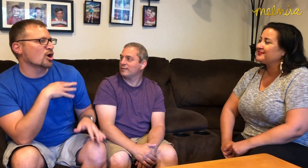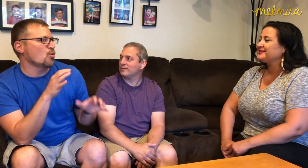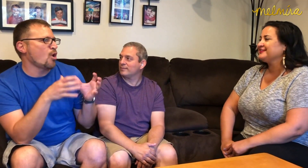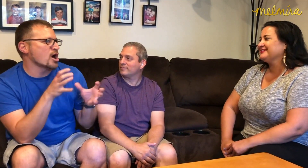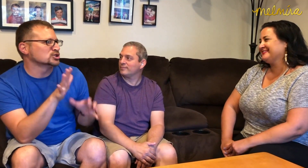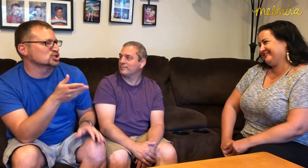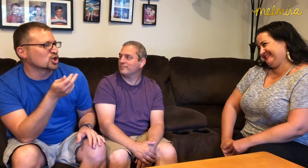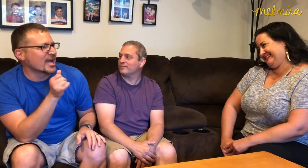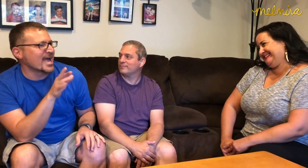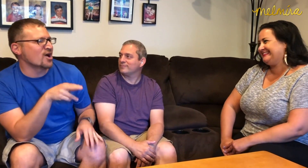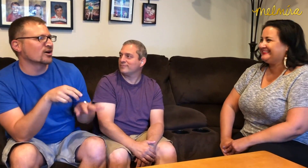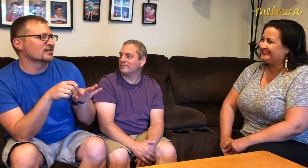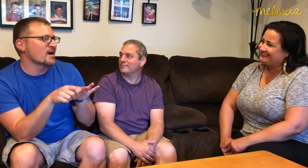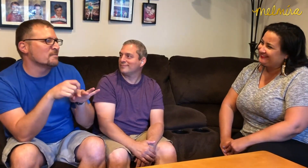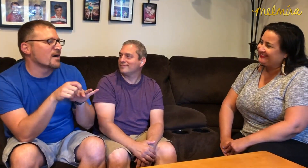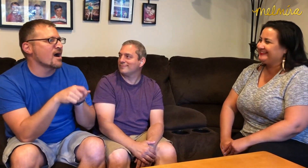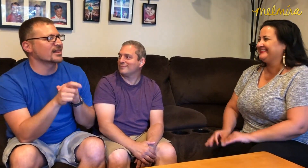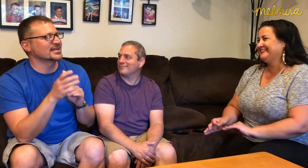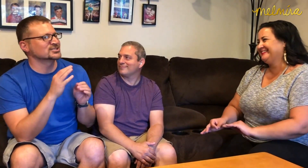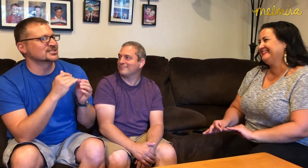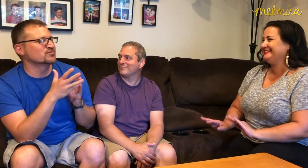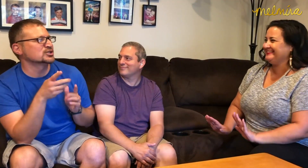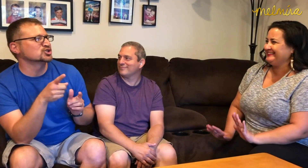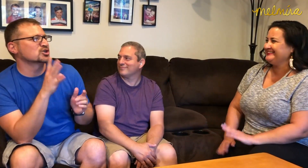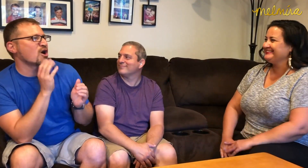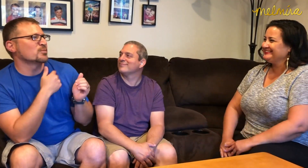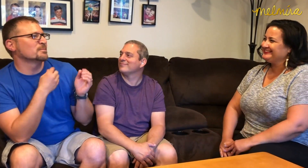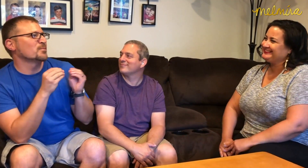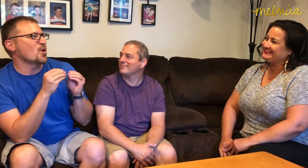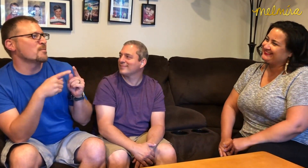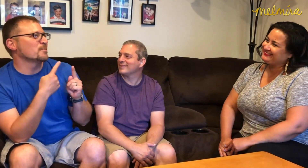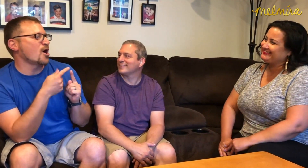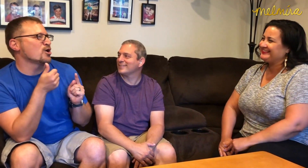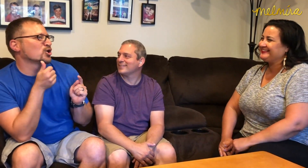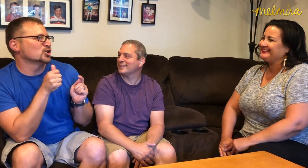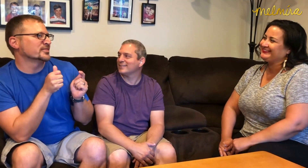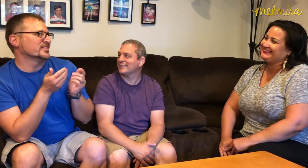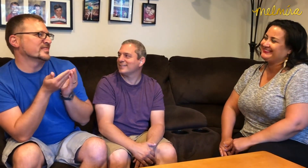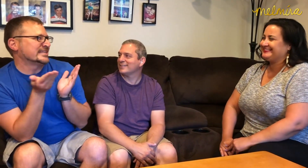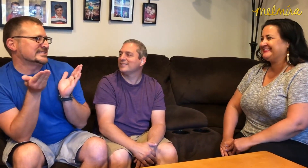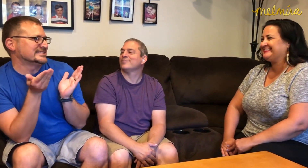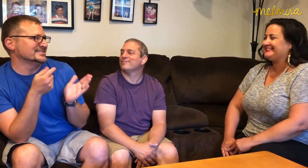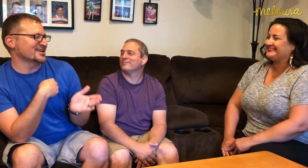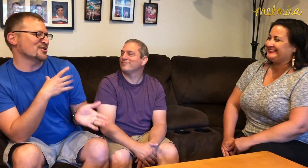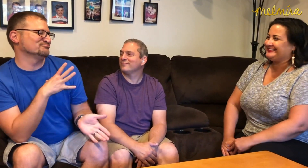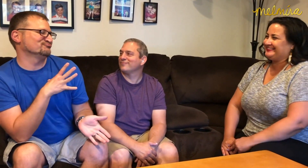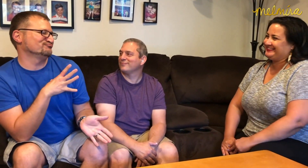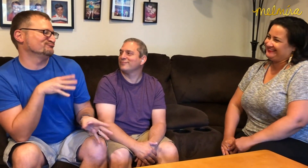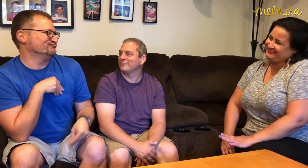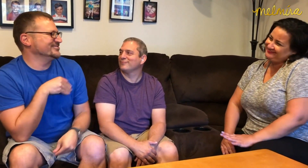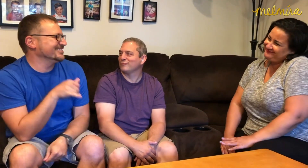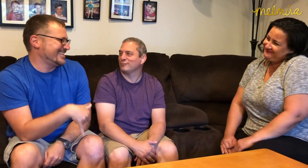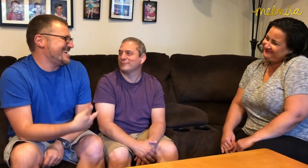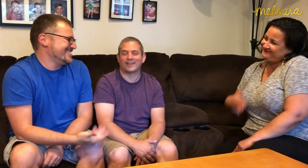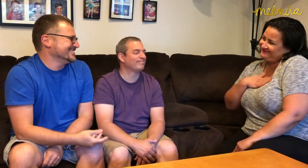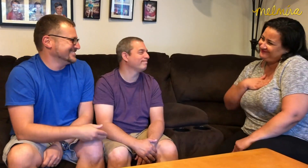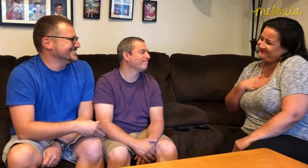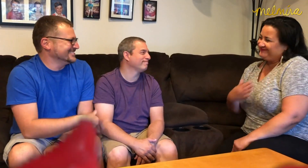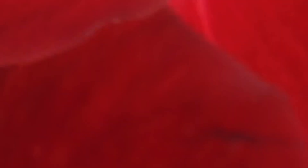wash her hair, polish her nails, etc. She talks with me more about girl things. I'm fine with that. Aww!